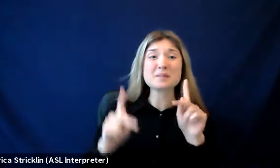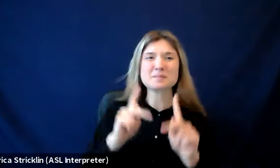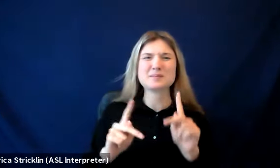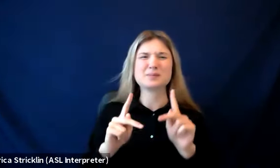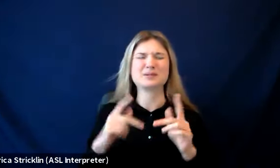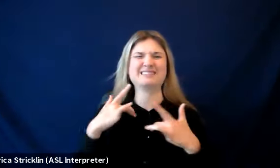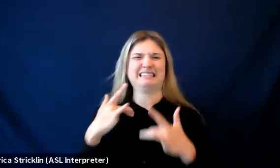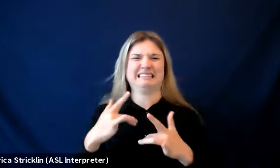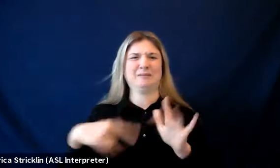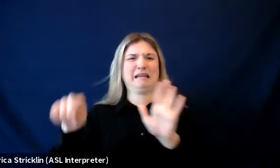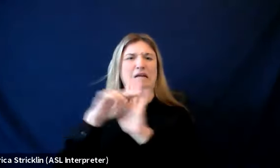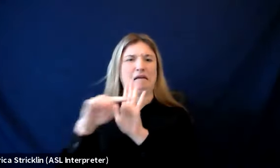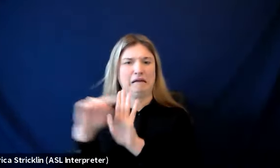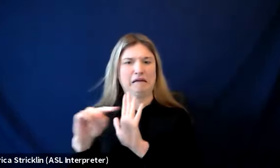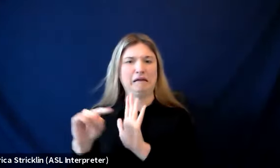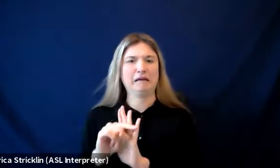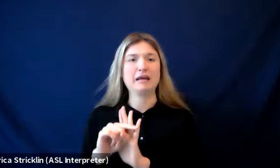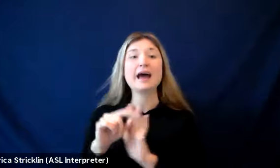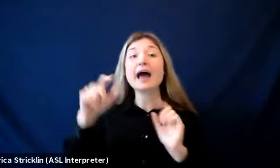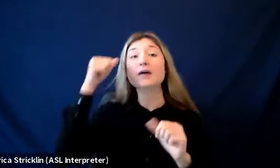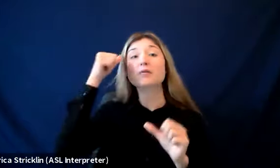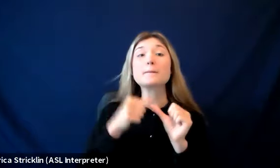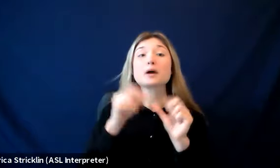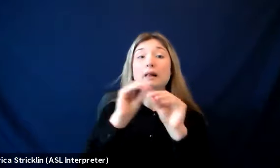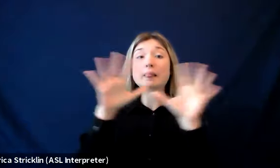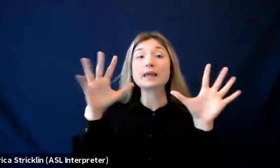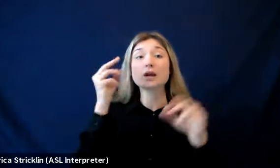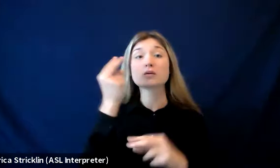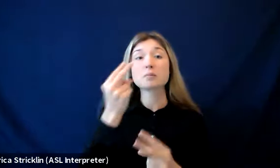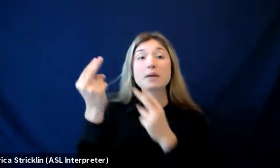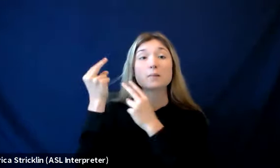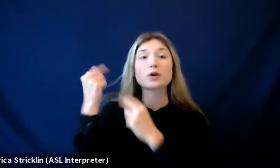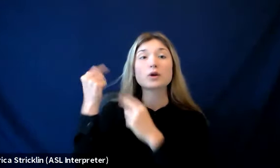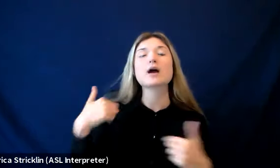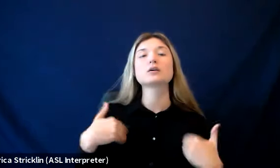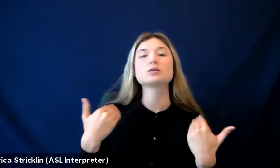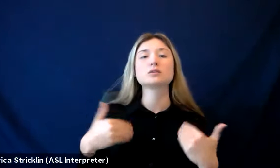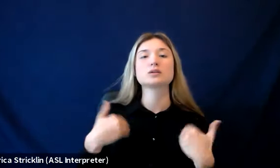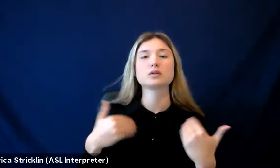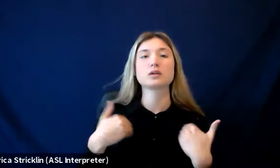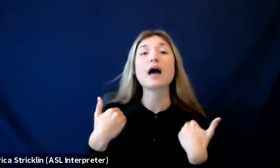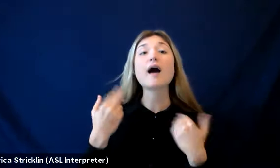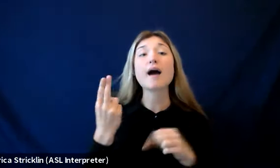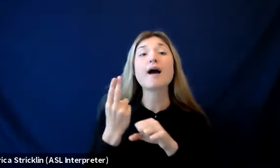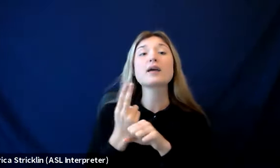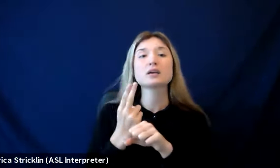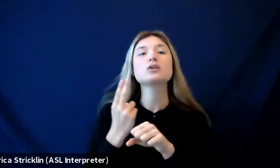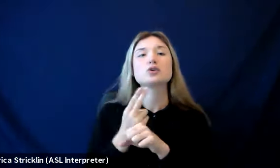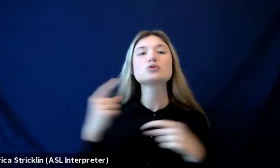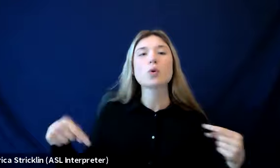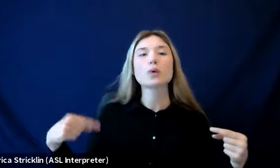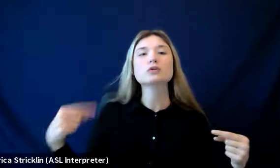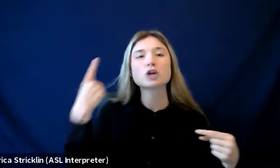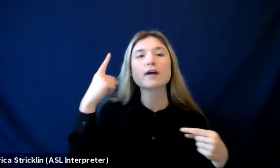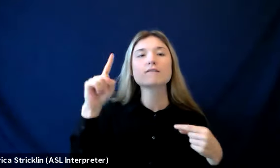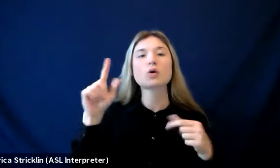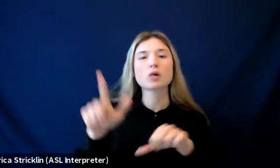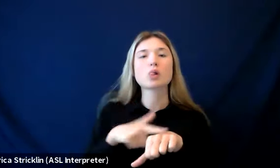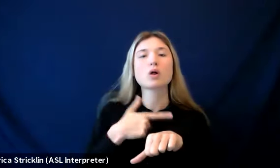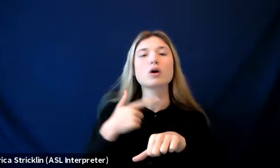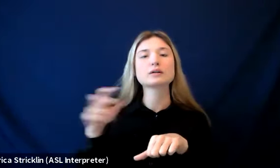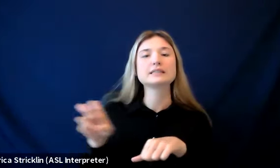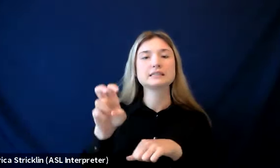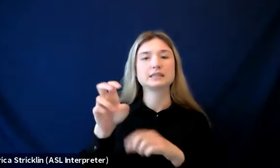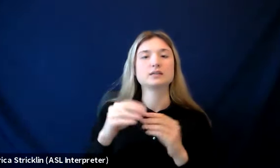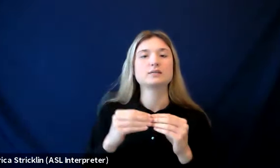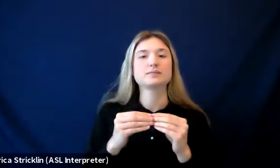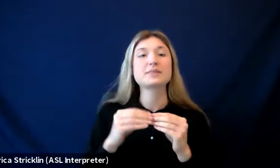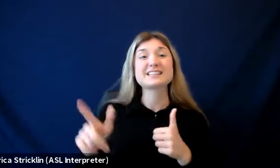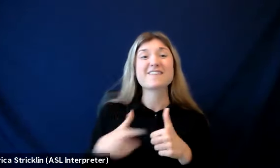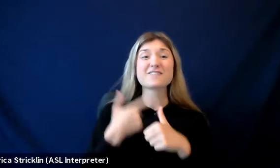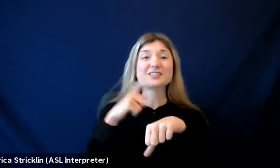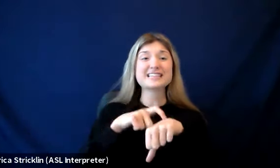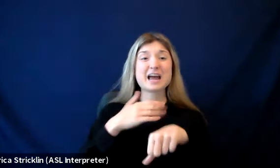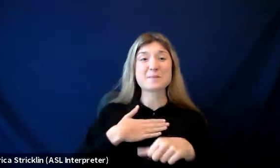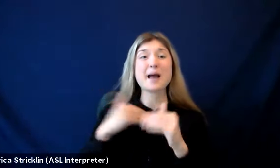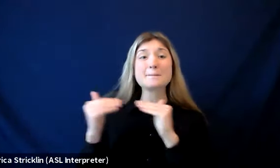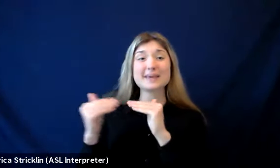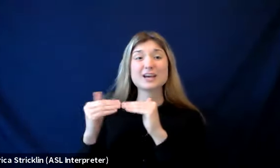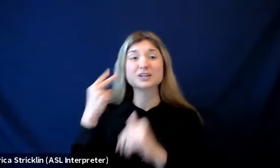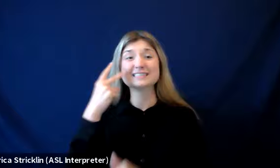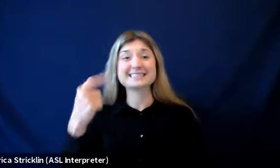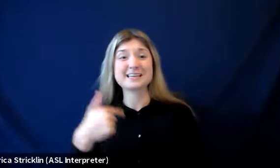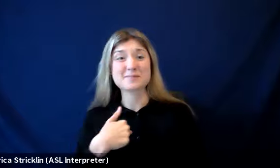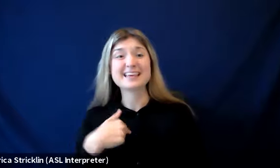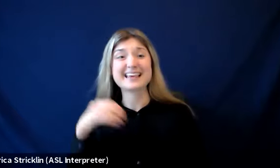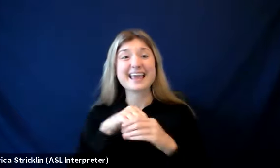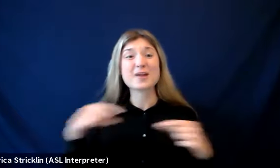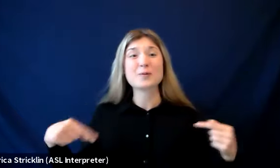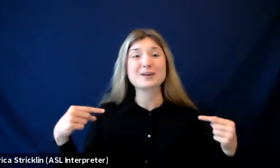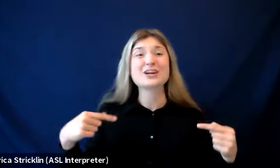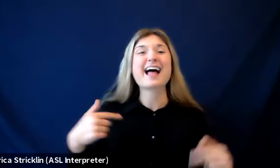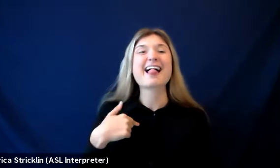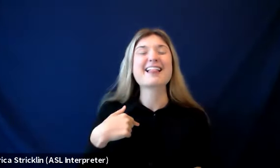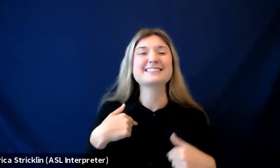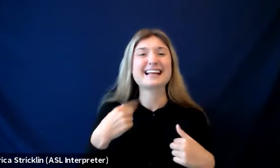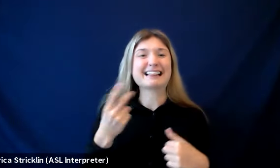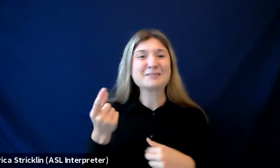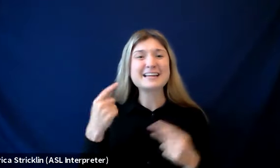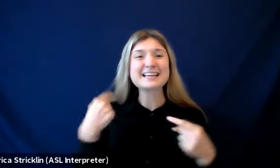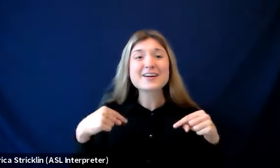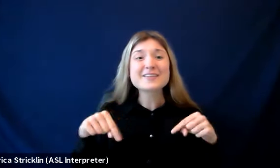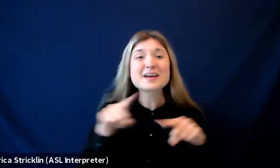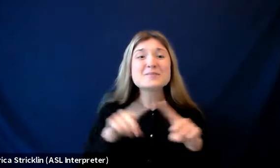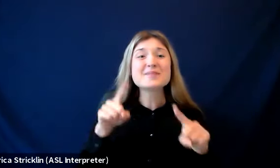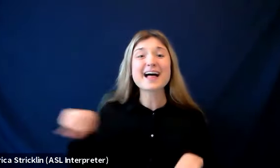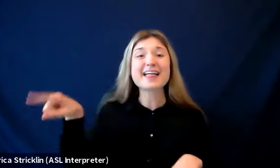and so I remember a very very clear memory from whenever I was much younger, I use a wheelchair for long distances, and this was the first time my peers would see me in a wheelchair I and I was a little nervous, but turns out they were the ones most excited